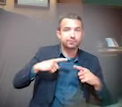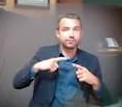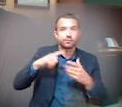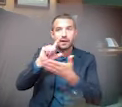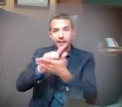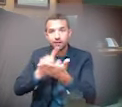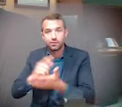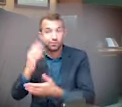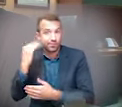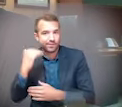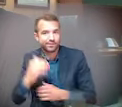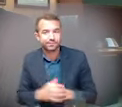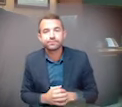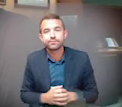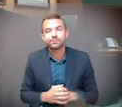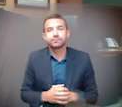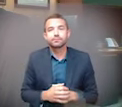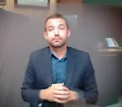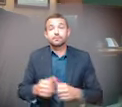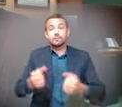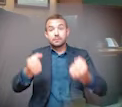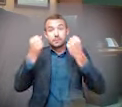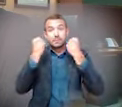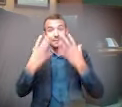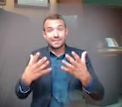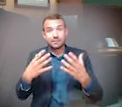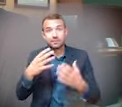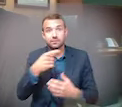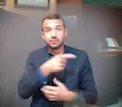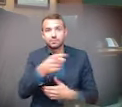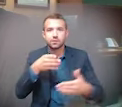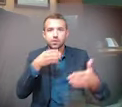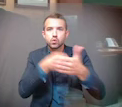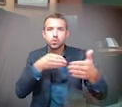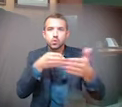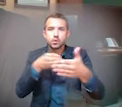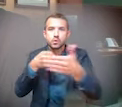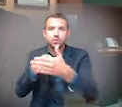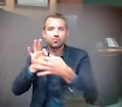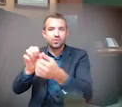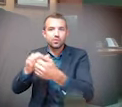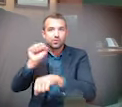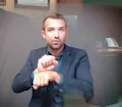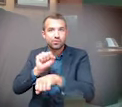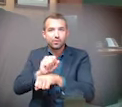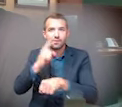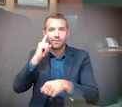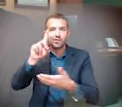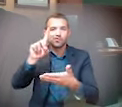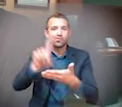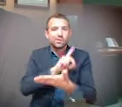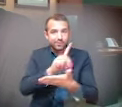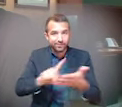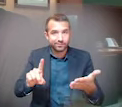But sometimes, that's what you need to get people's attention, right? And I think that now, due to a variety of different organizations, many of